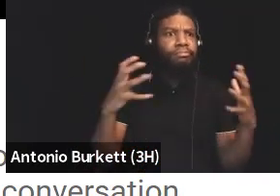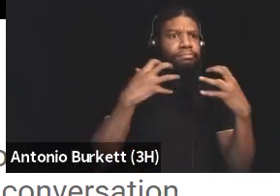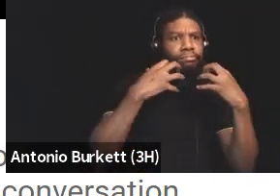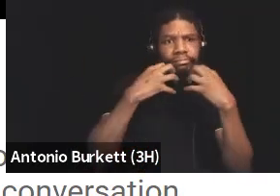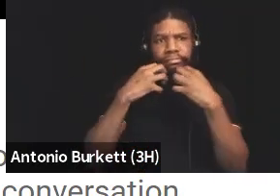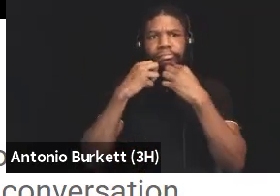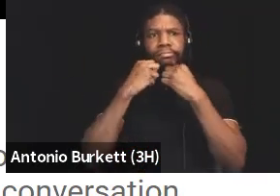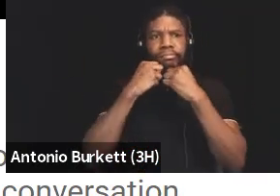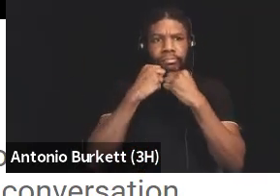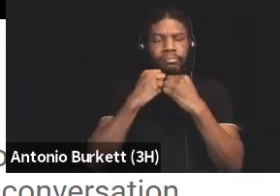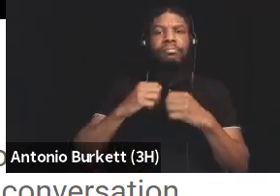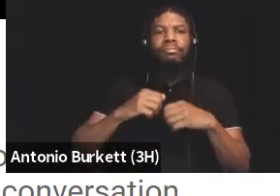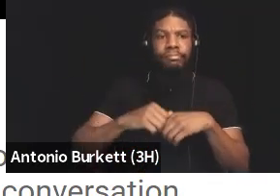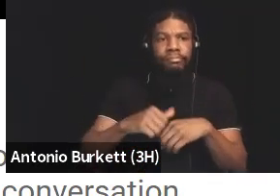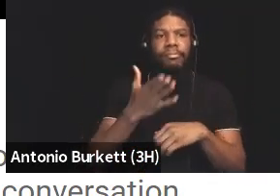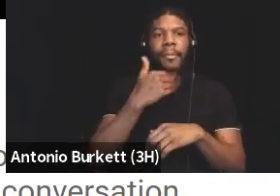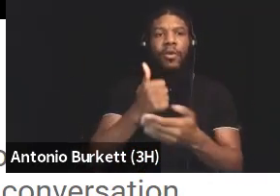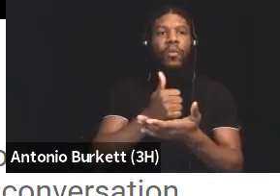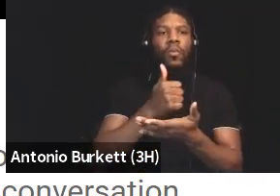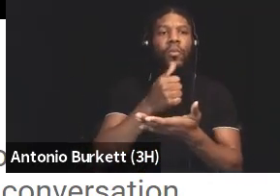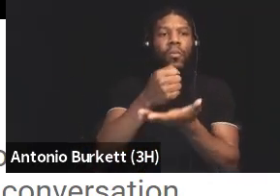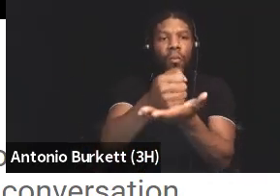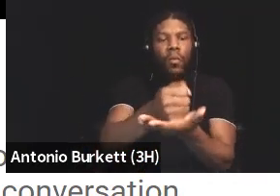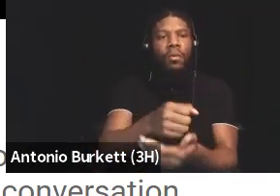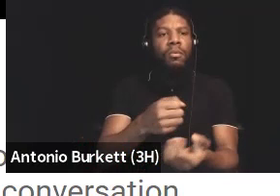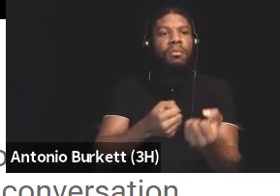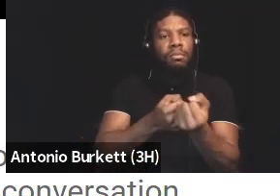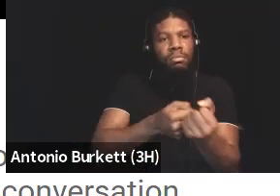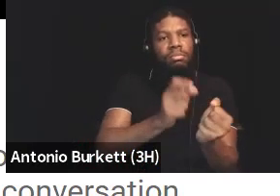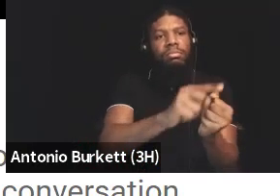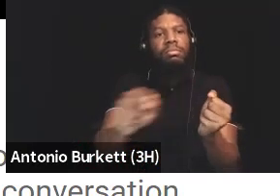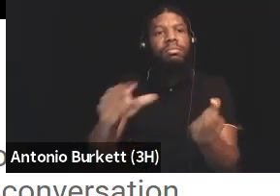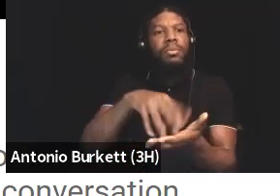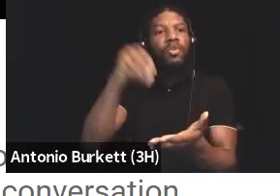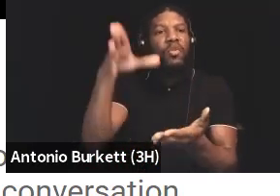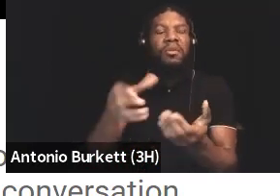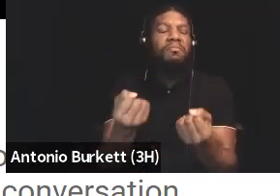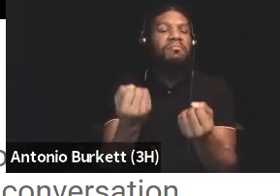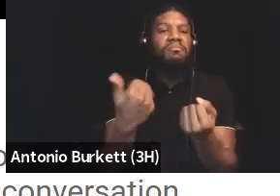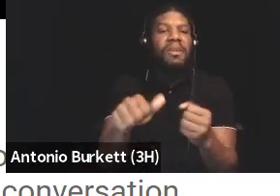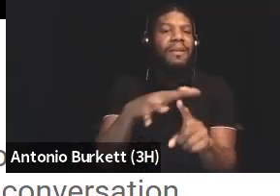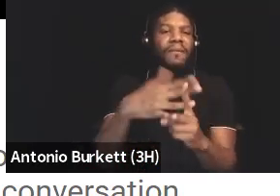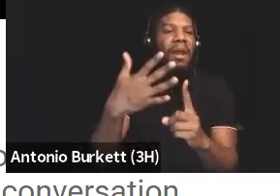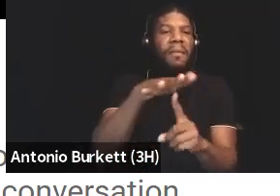learners in many different environments. I do need to take over a couple little slides and we might